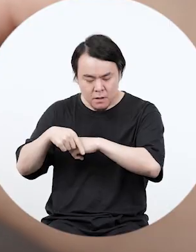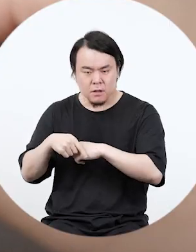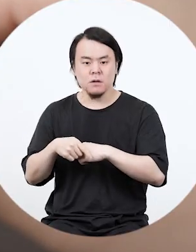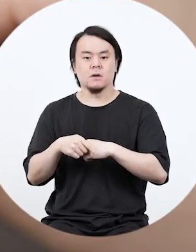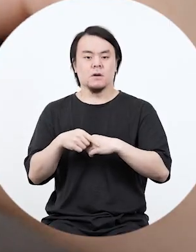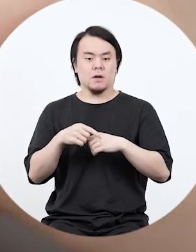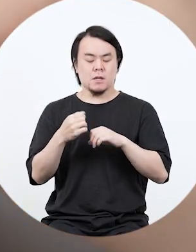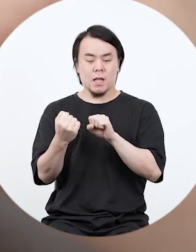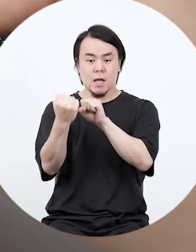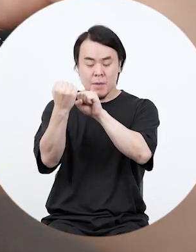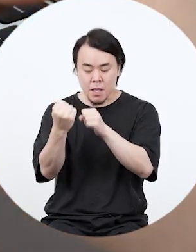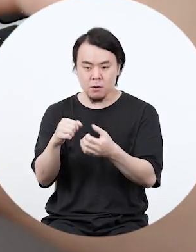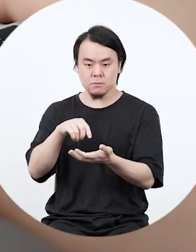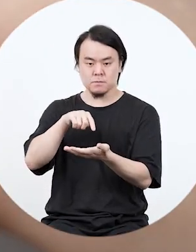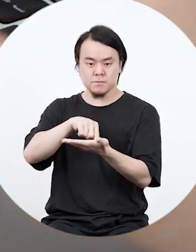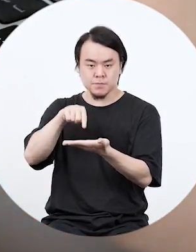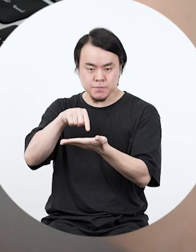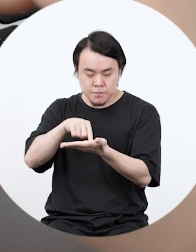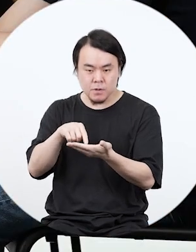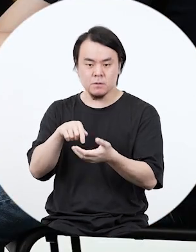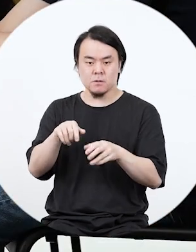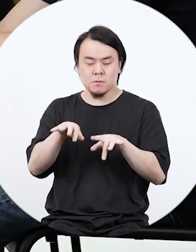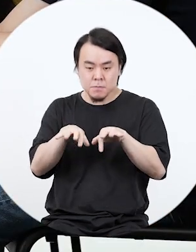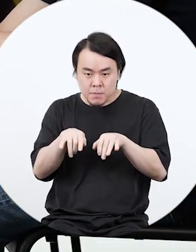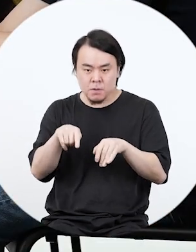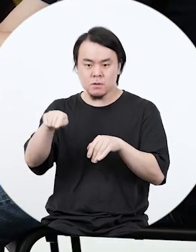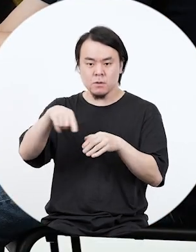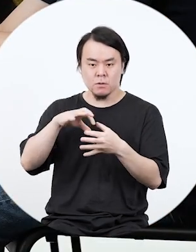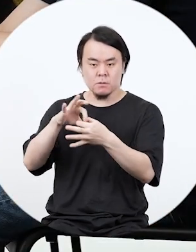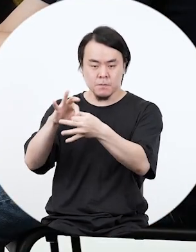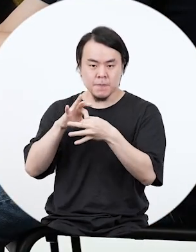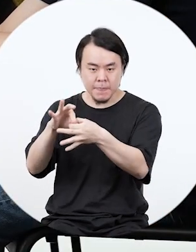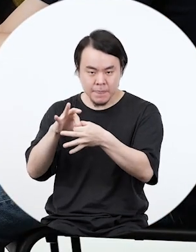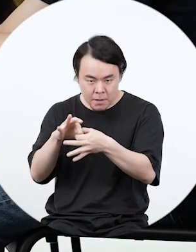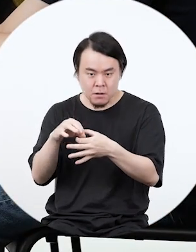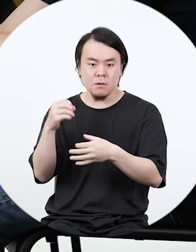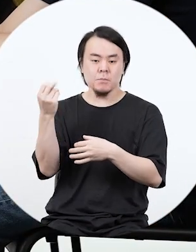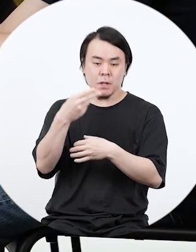We have tried to use a text chat application